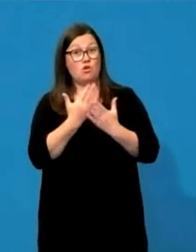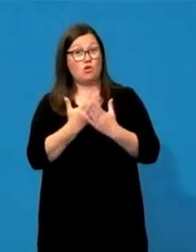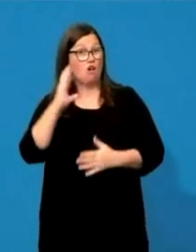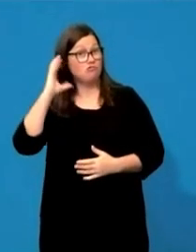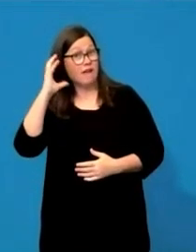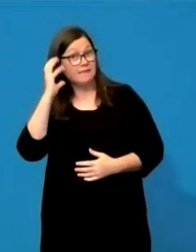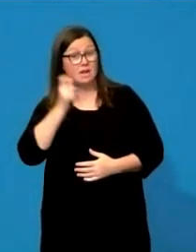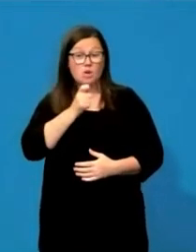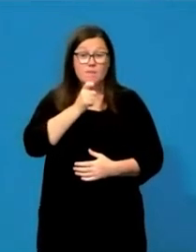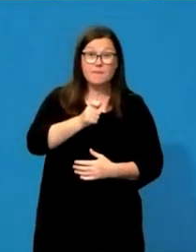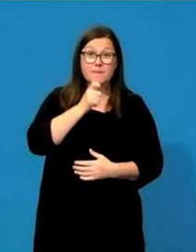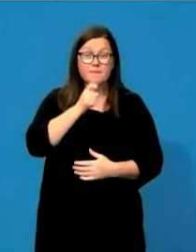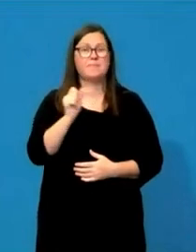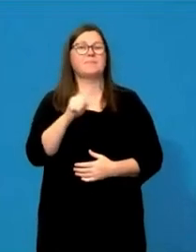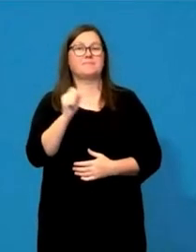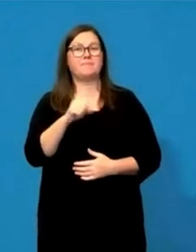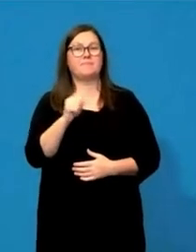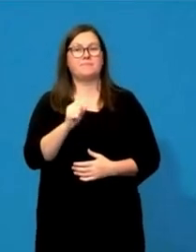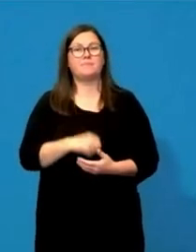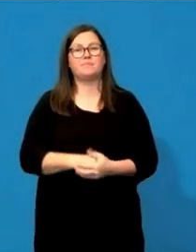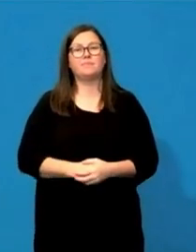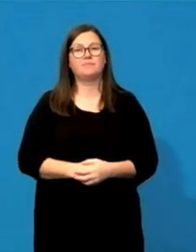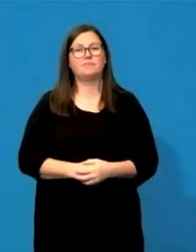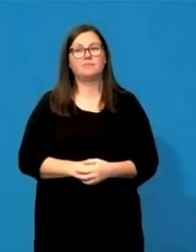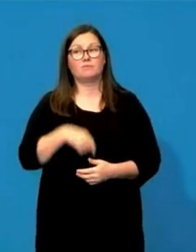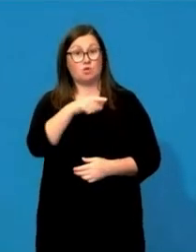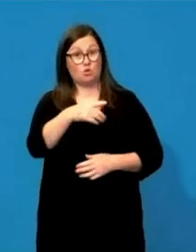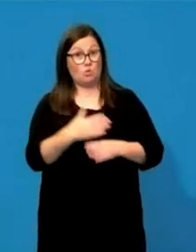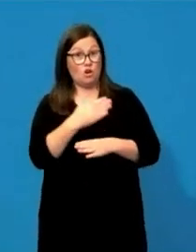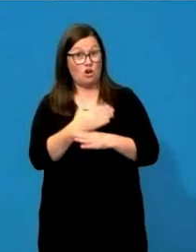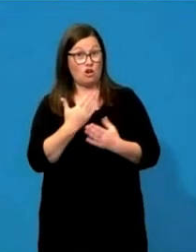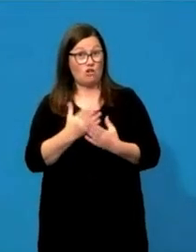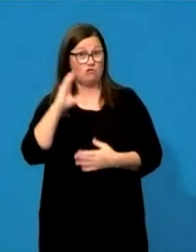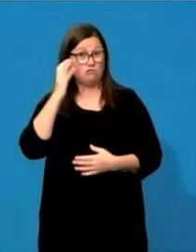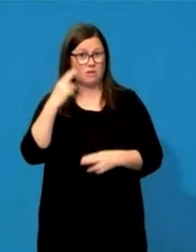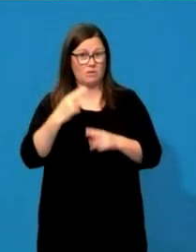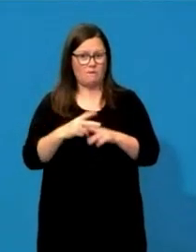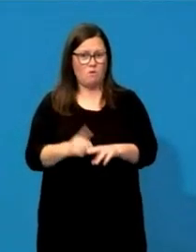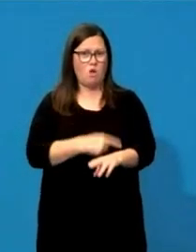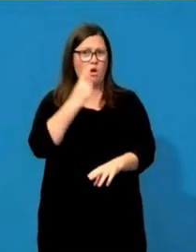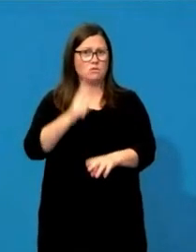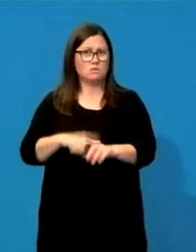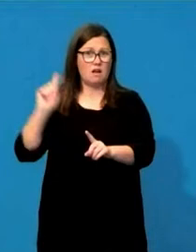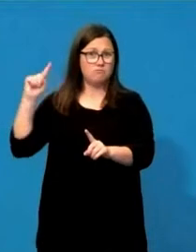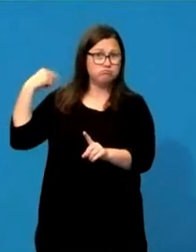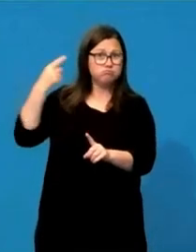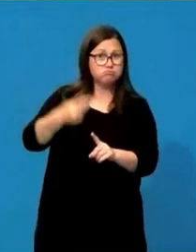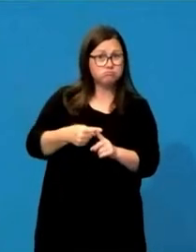And you have been doing that role as a radio announcer for a long time now. Yes.